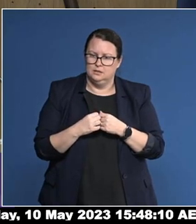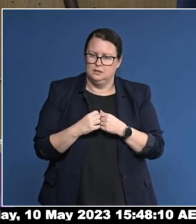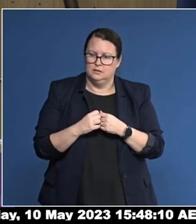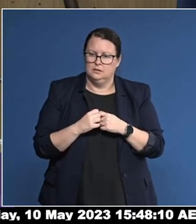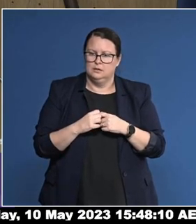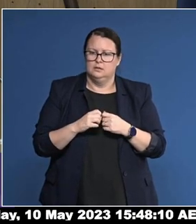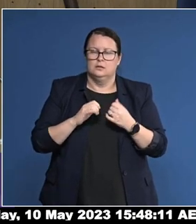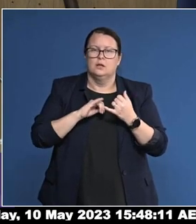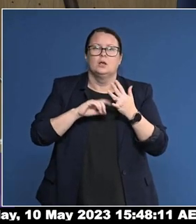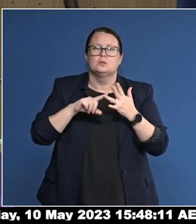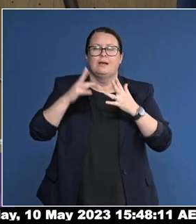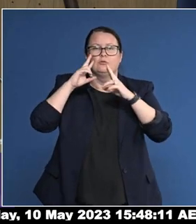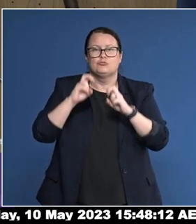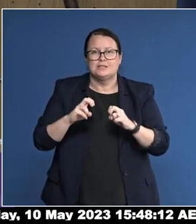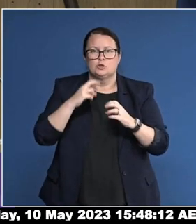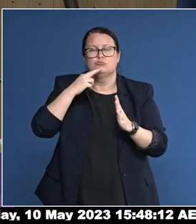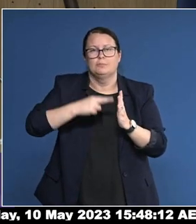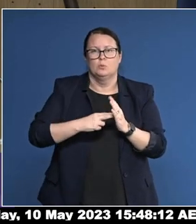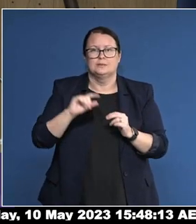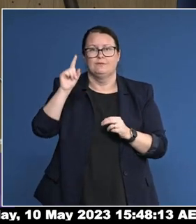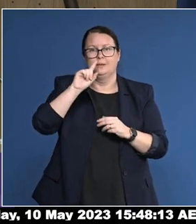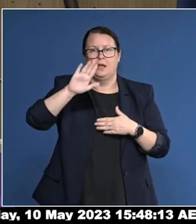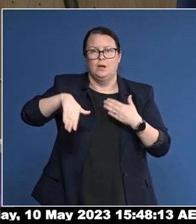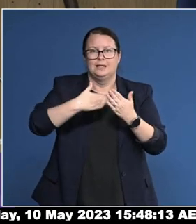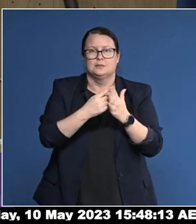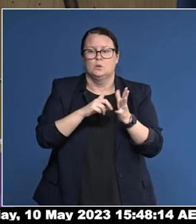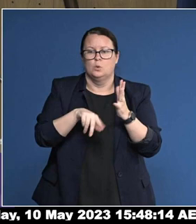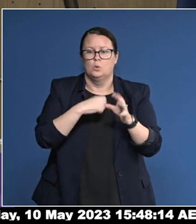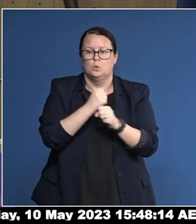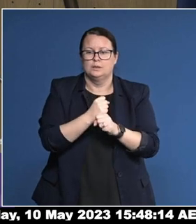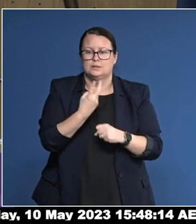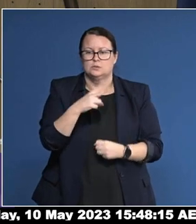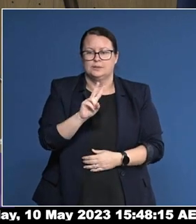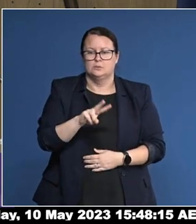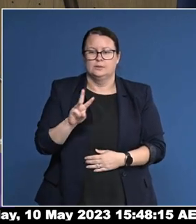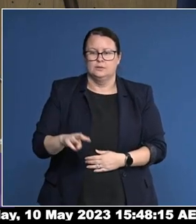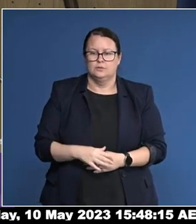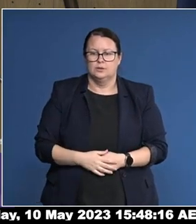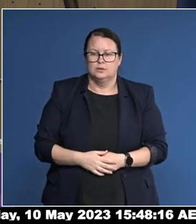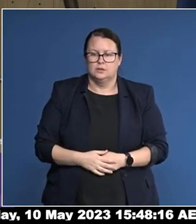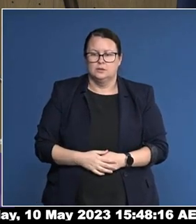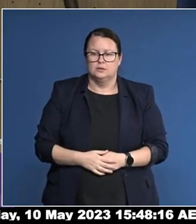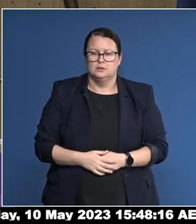will publish between now and August 2023 and we will look to publish a report of this